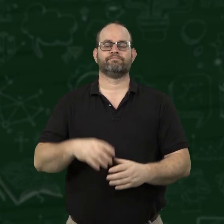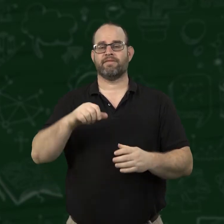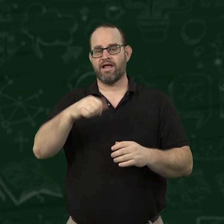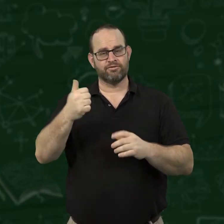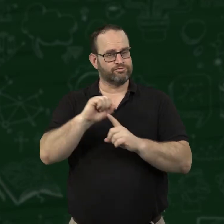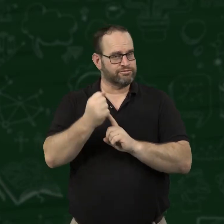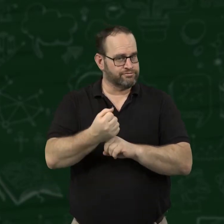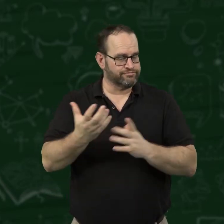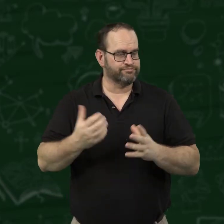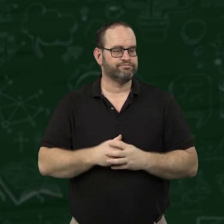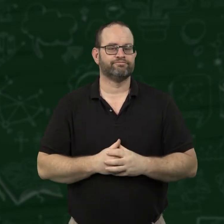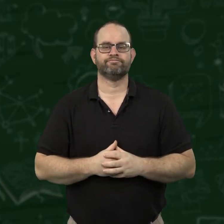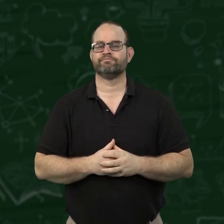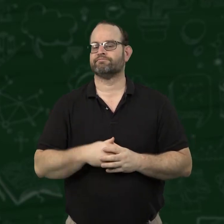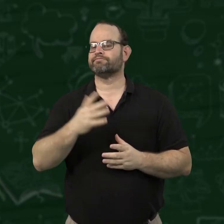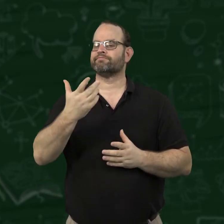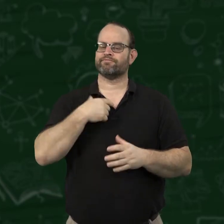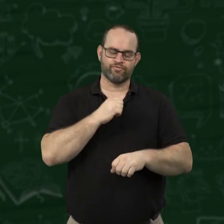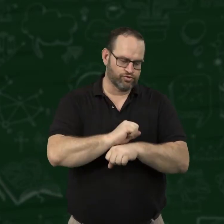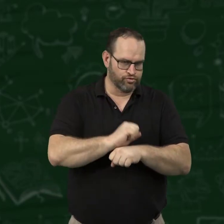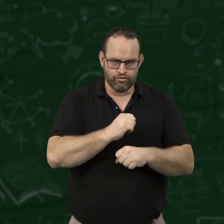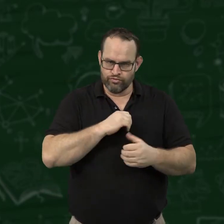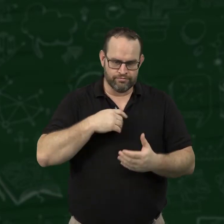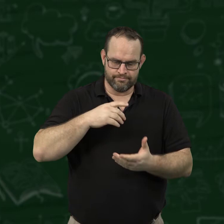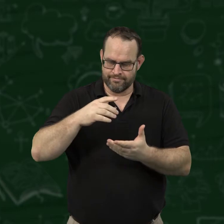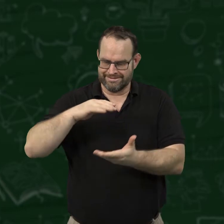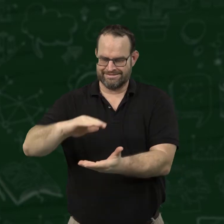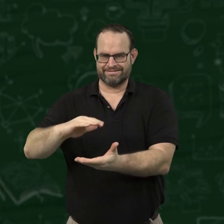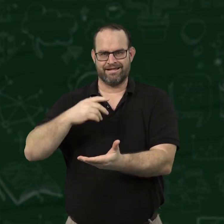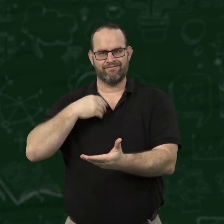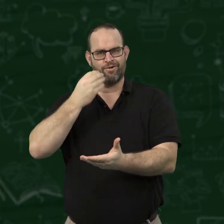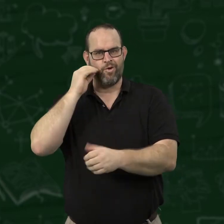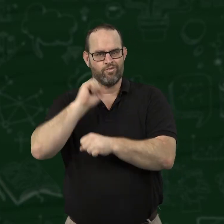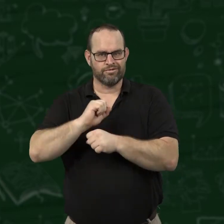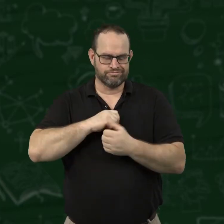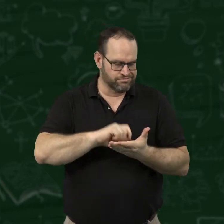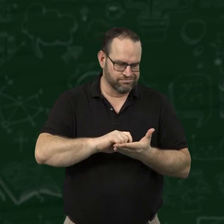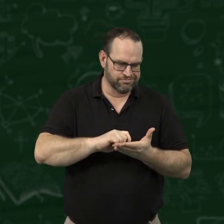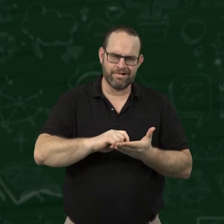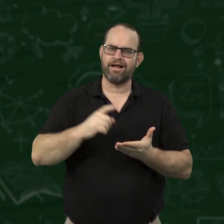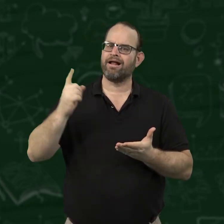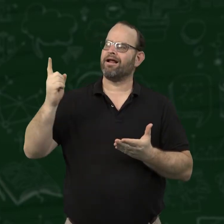Let’s think about another example, suppose you are working on homework and